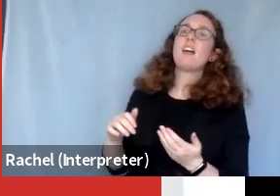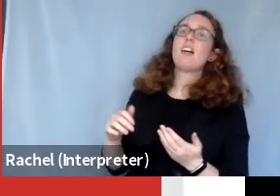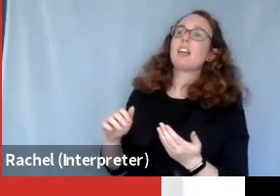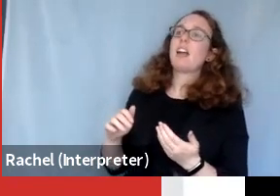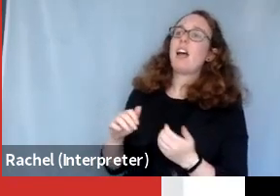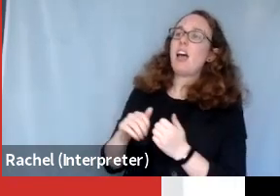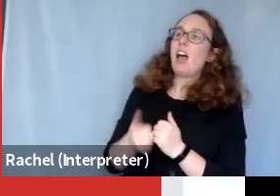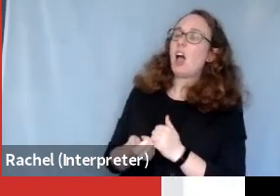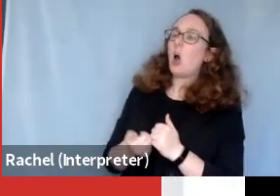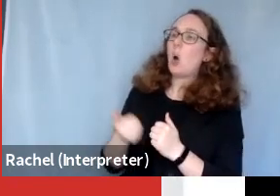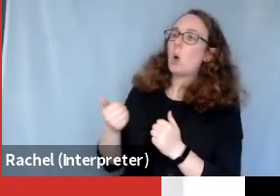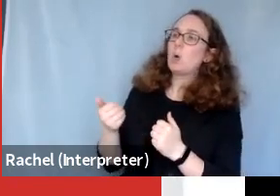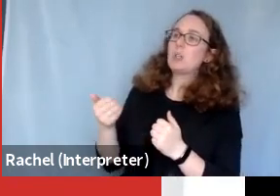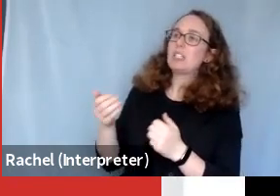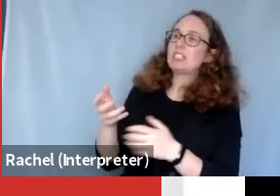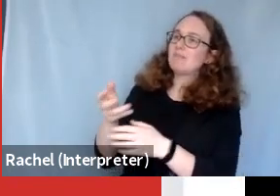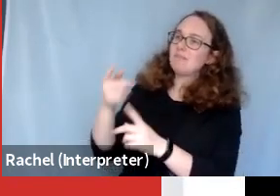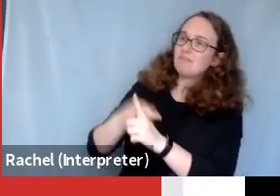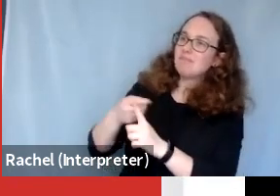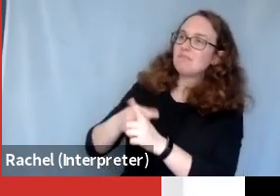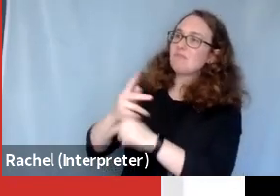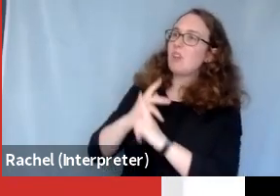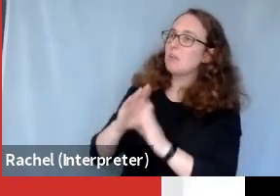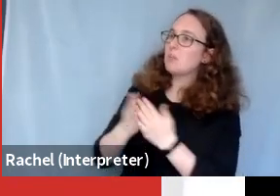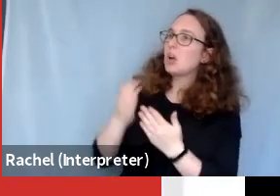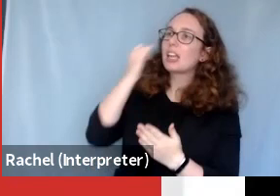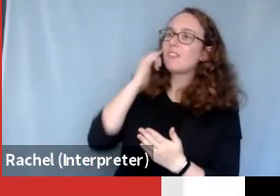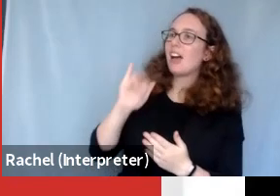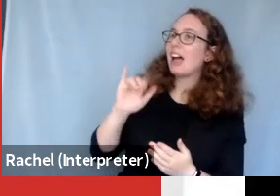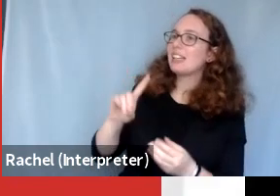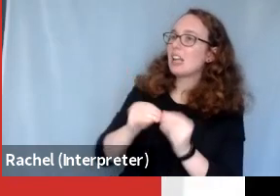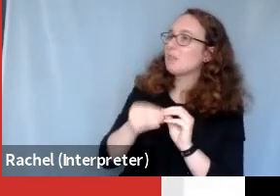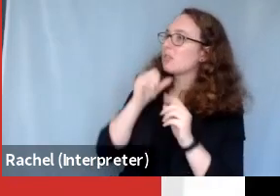Renee, I'll go ahead and send you a private chat about student ID cards and